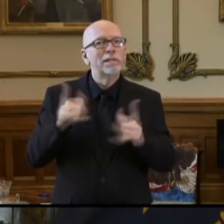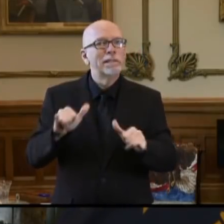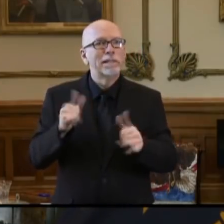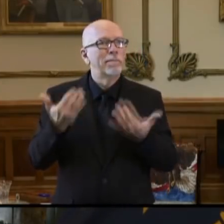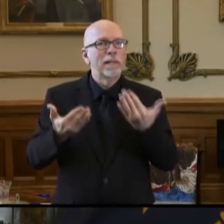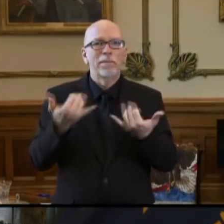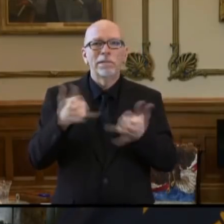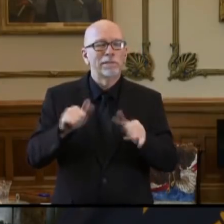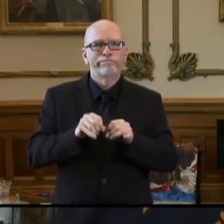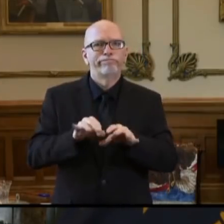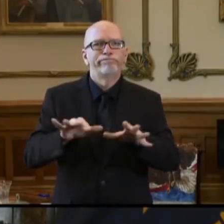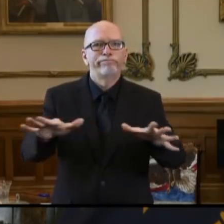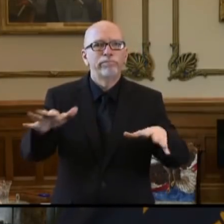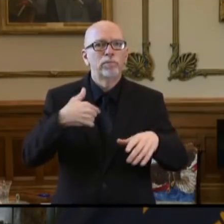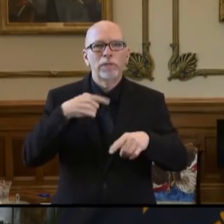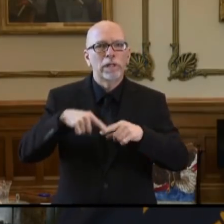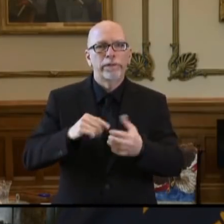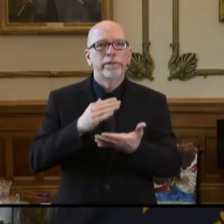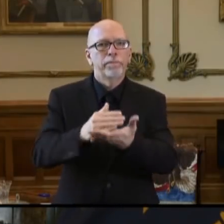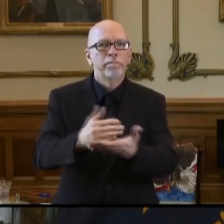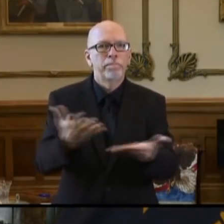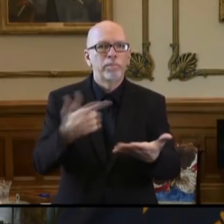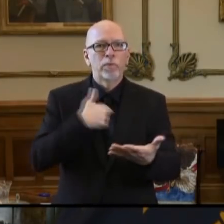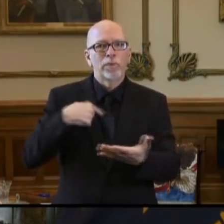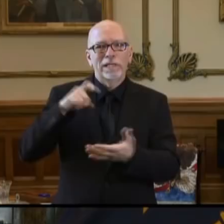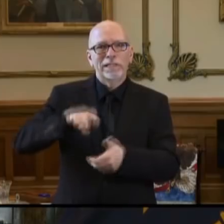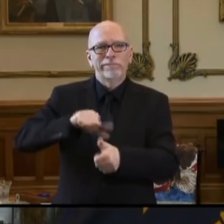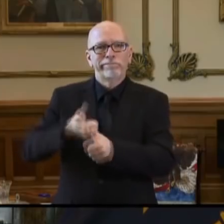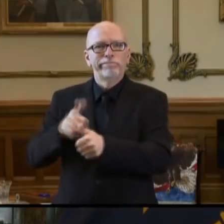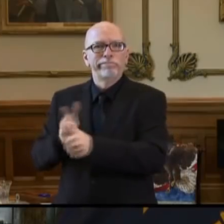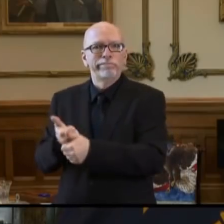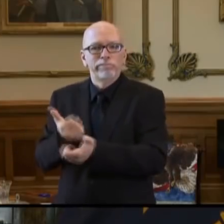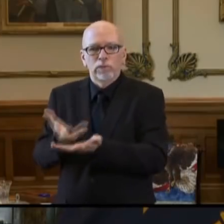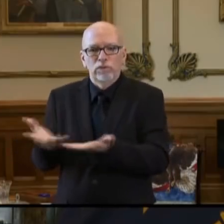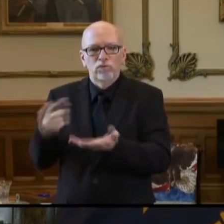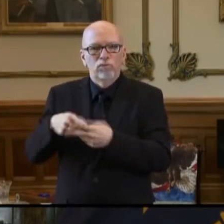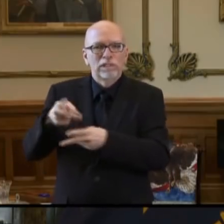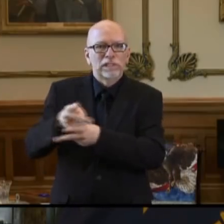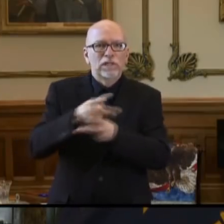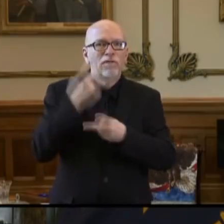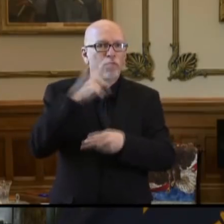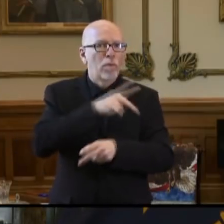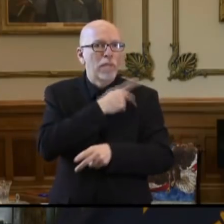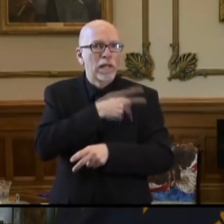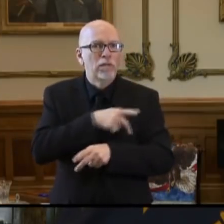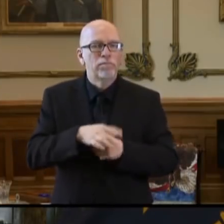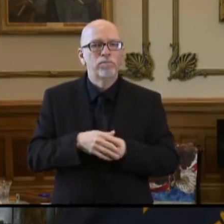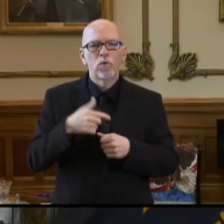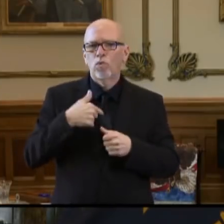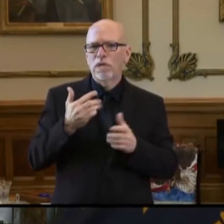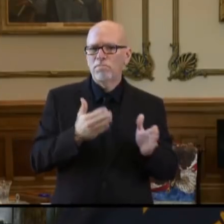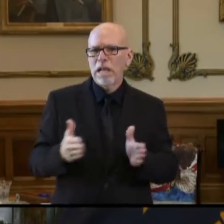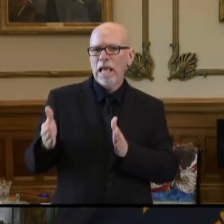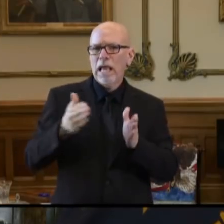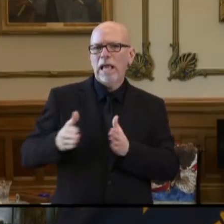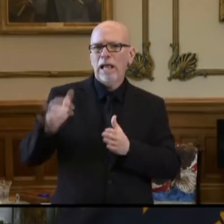POSSIBILITY THAT THE BEST SURGE PLANS AND SOCIAL DISTANCING MEASURES WILL STILL REQUIRE US TO FIND ALTERNATIVE RESOURCES